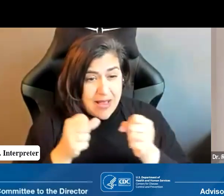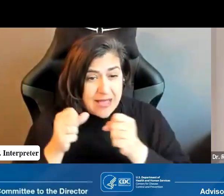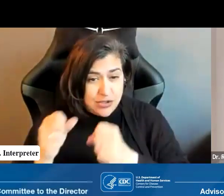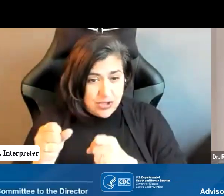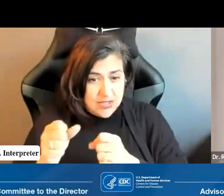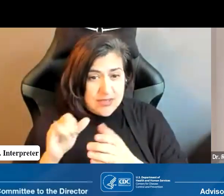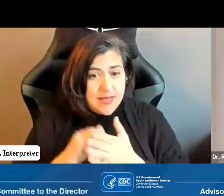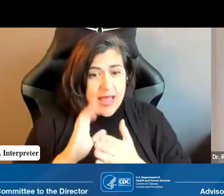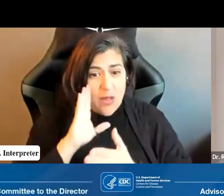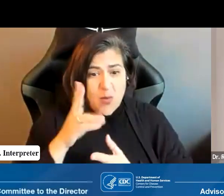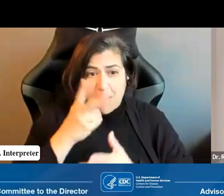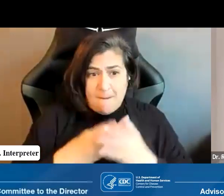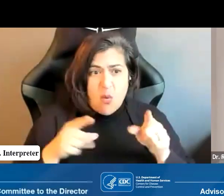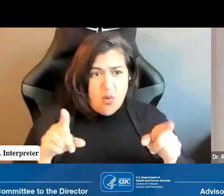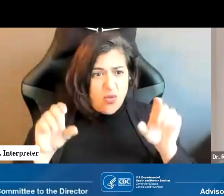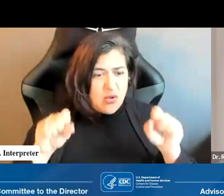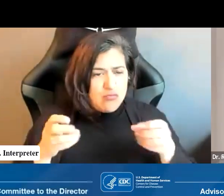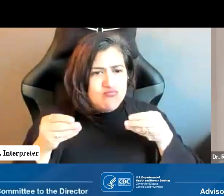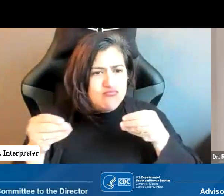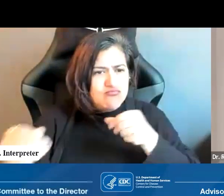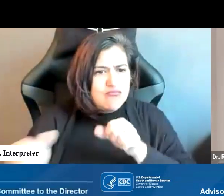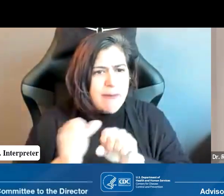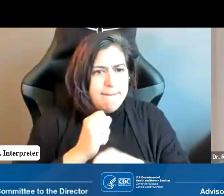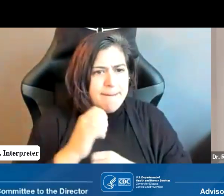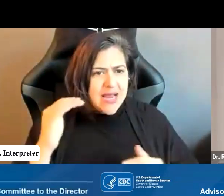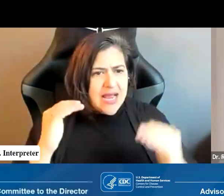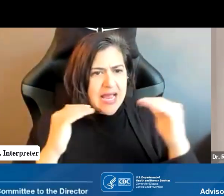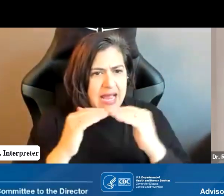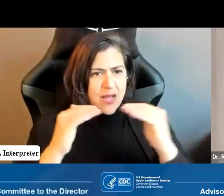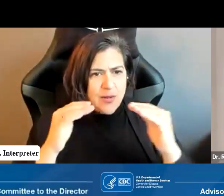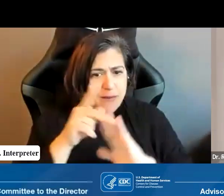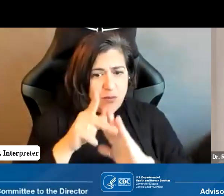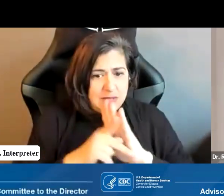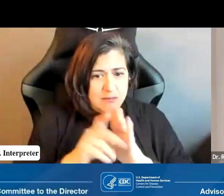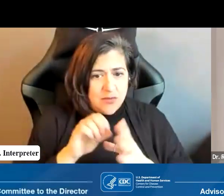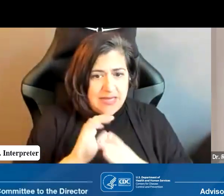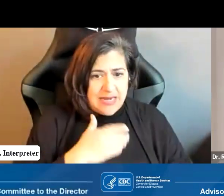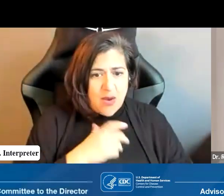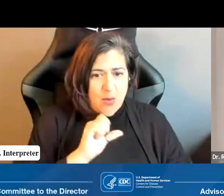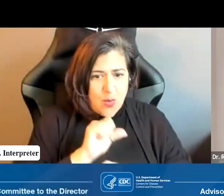and accelerate the integration of health equity principles in our work. Ah, thanks.